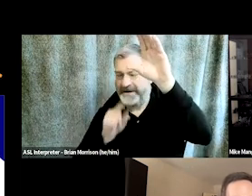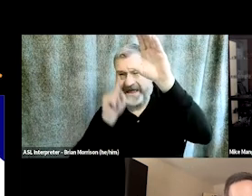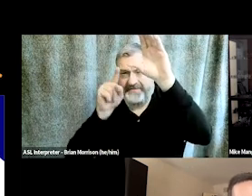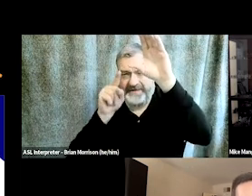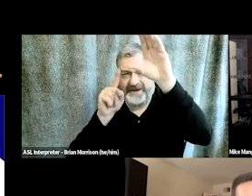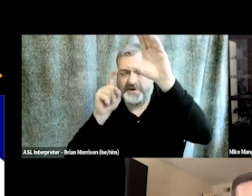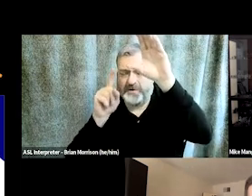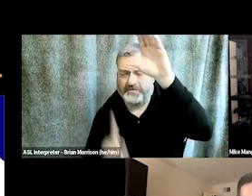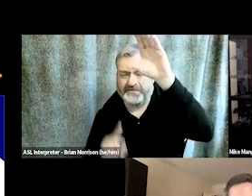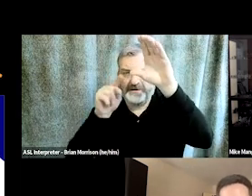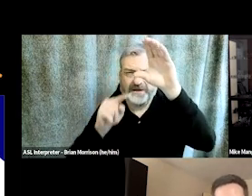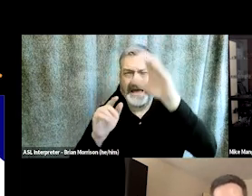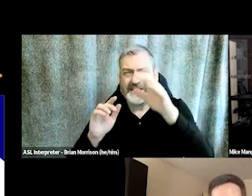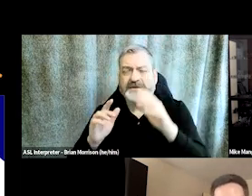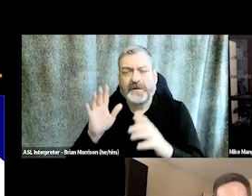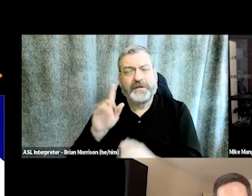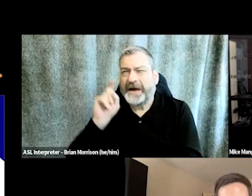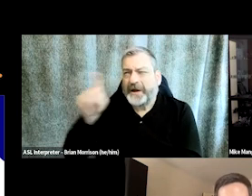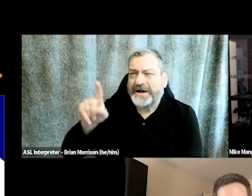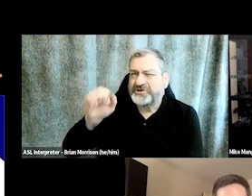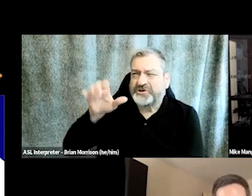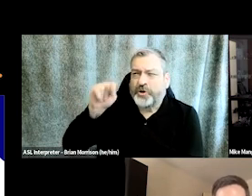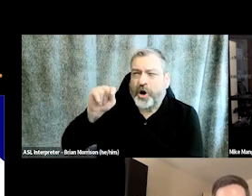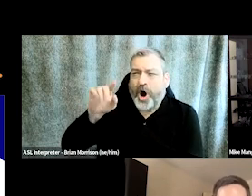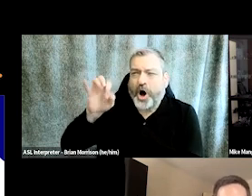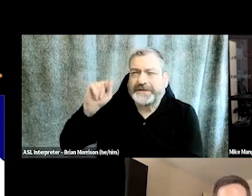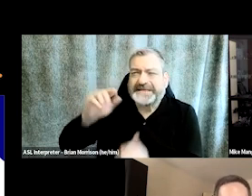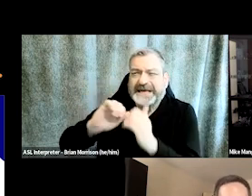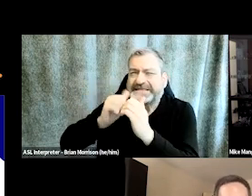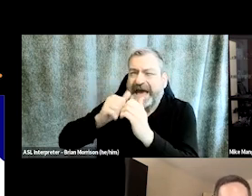Sure, well, and I know exactly what you're talking about. I've experienced that as well in a couple of different areas.